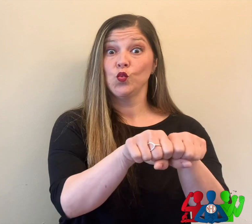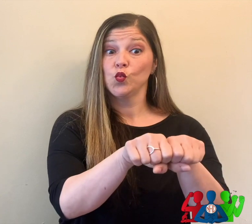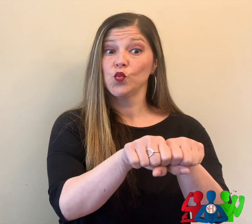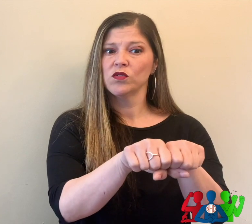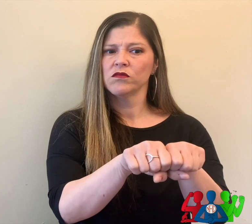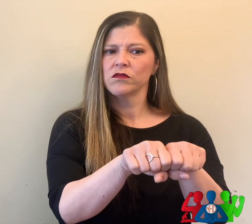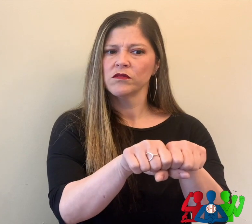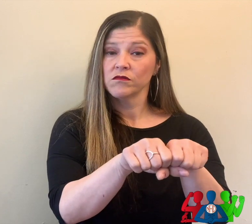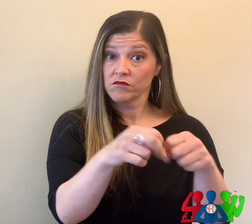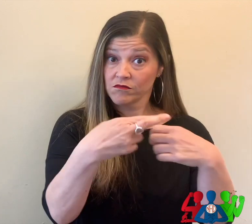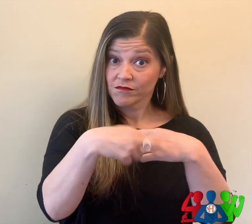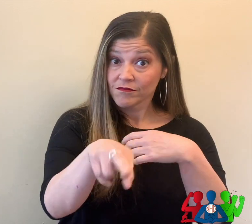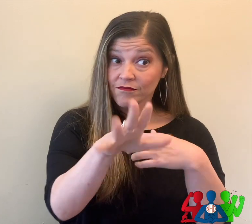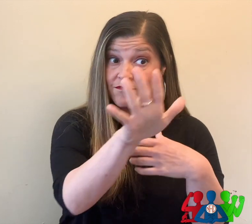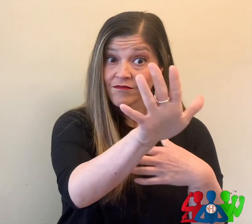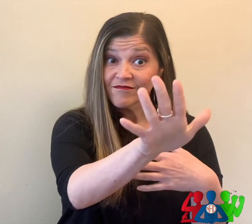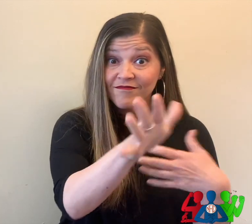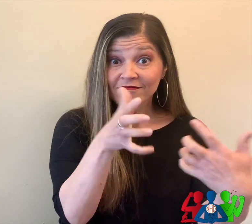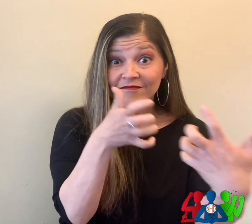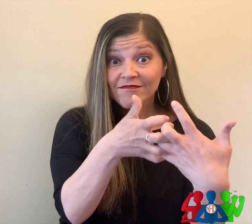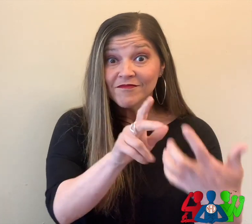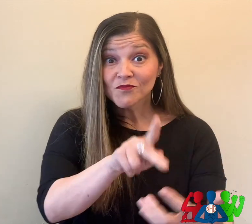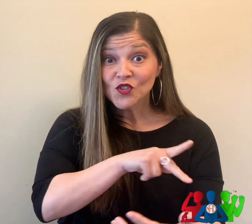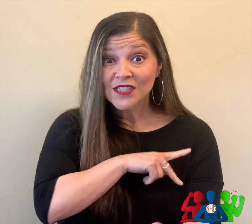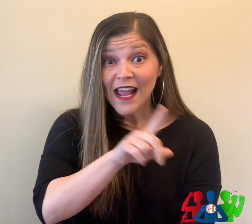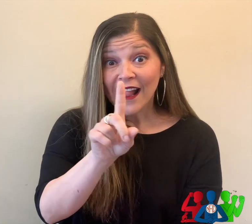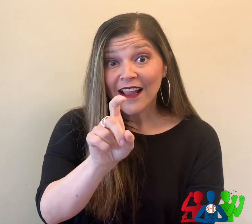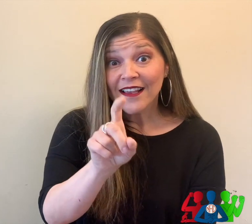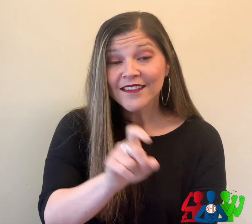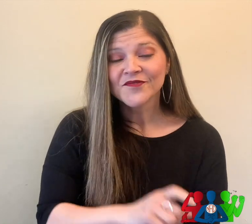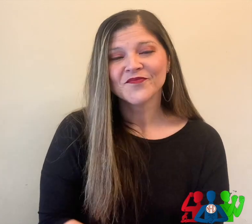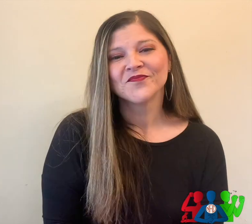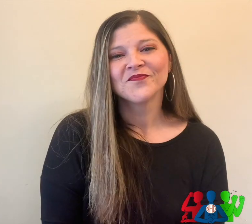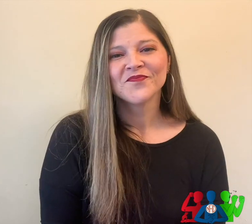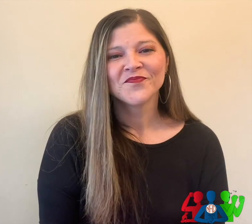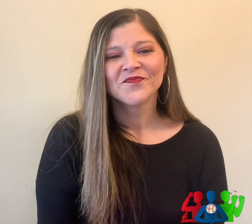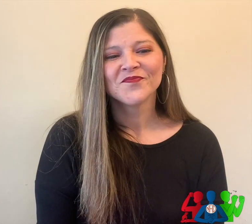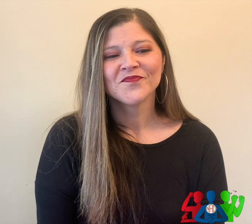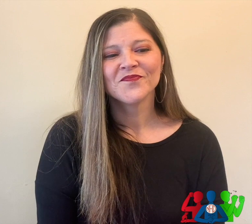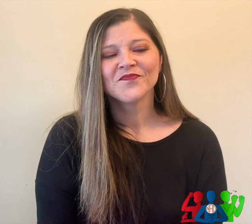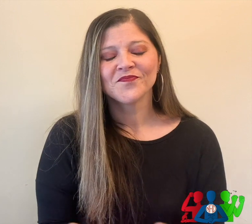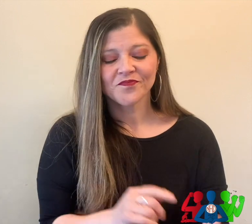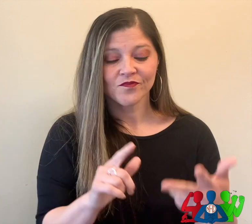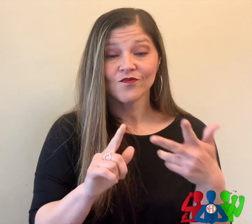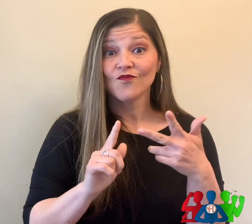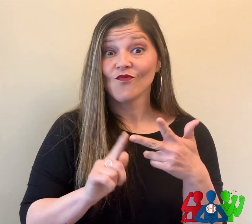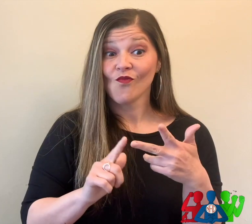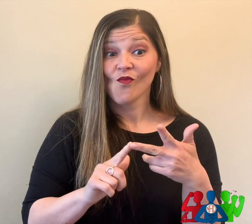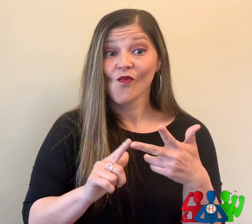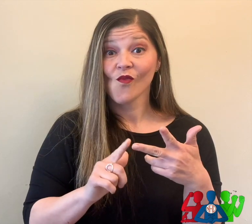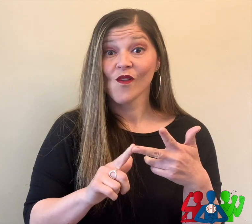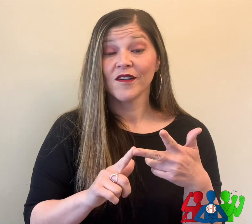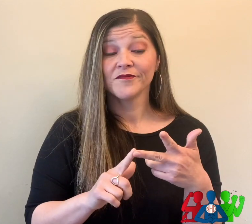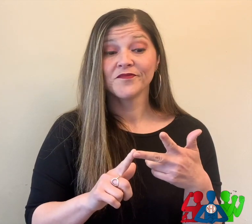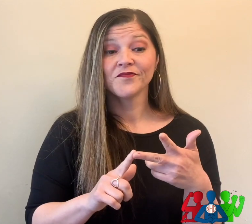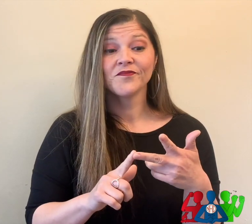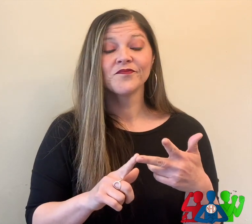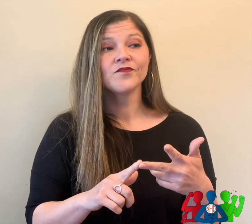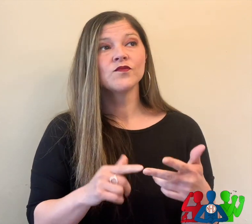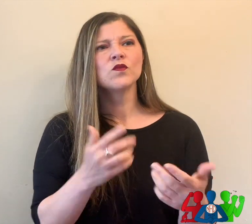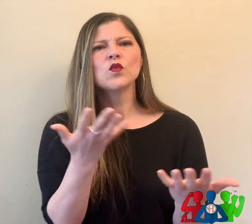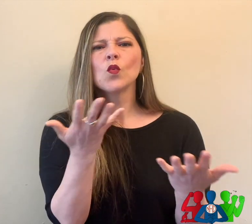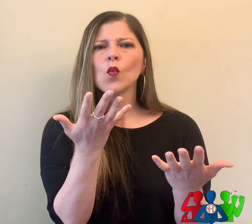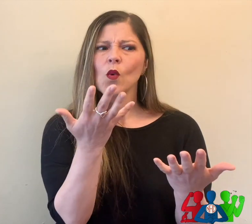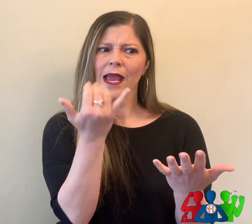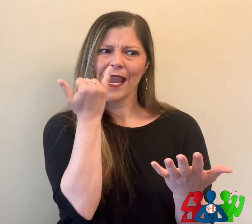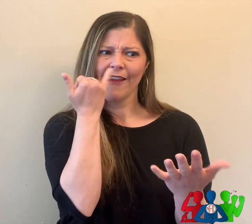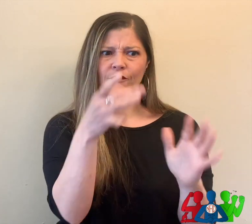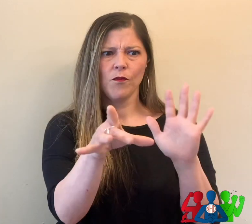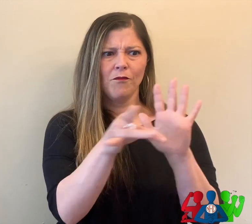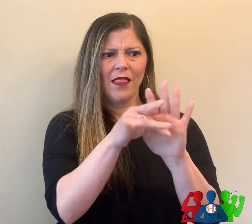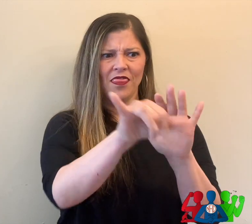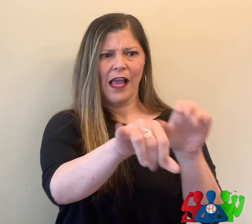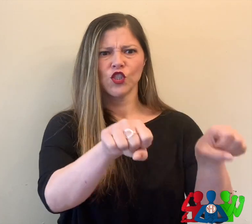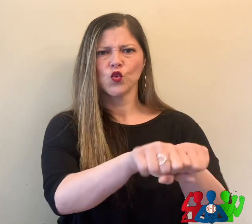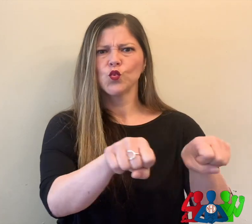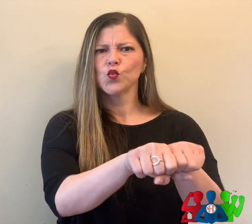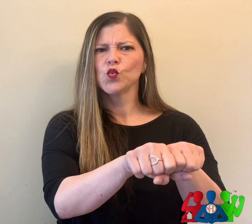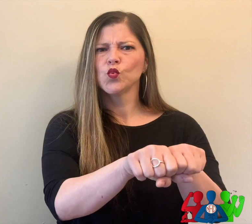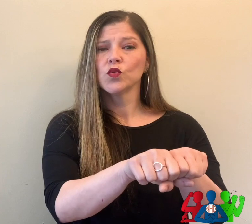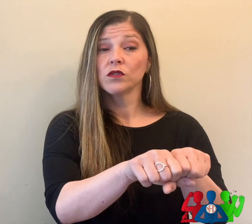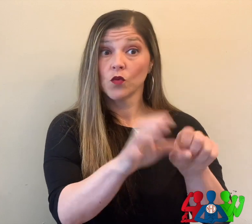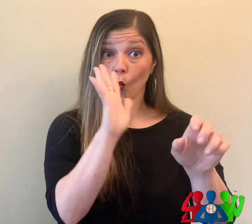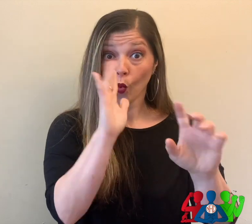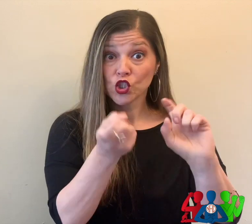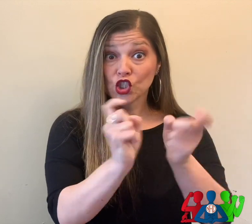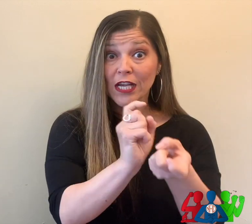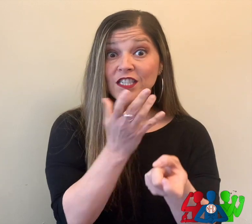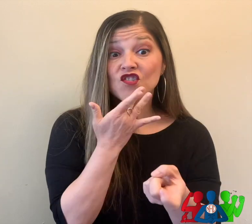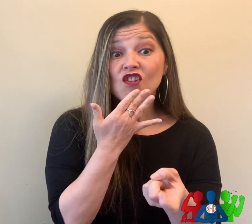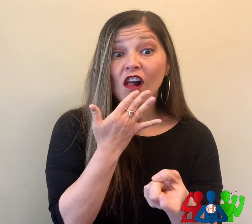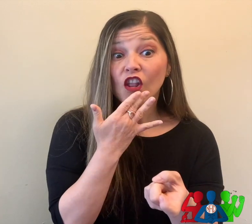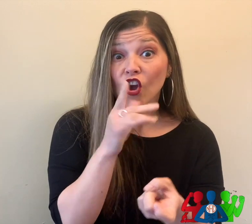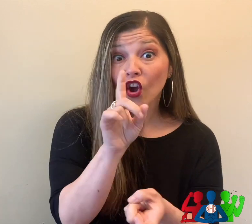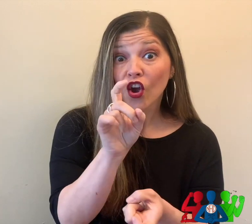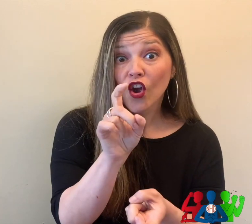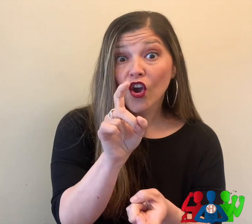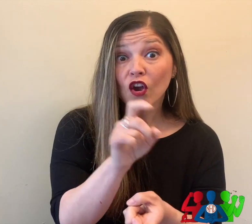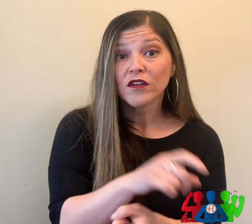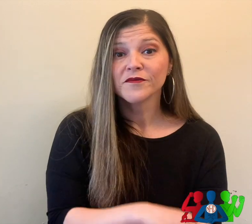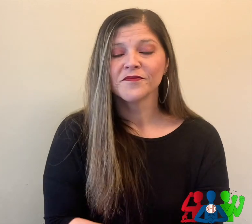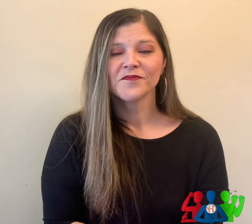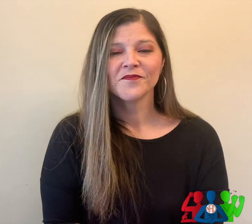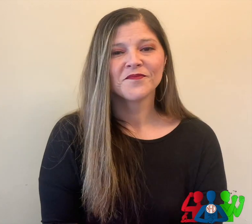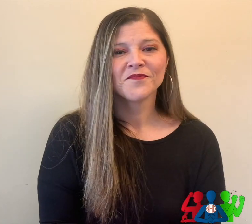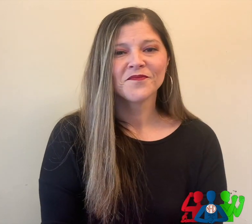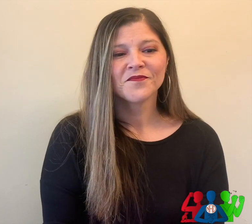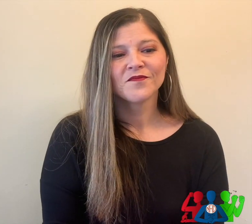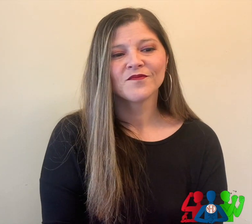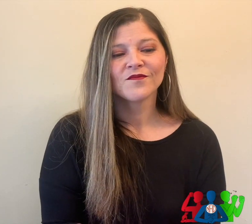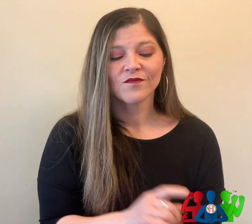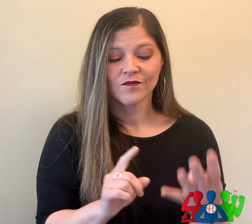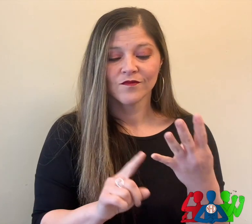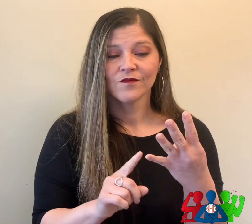Number two, do those shoes fit your personality? Number three, if you were to pick that shoe,